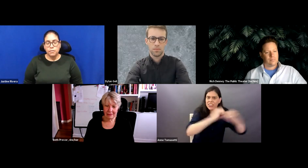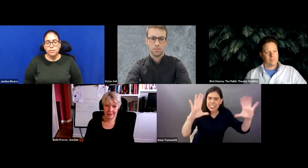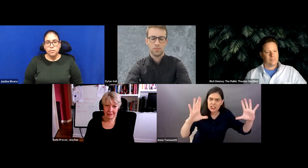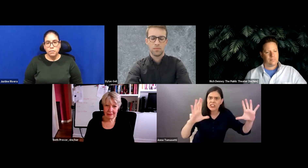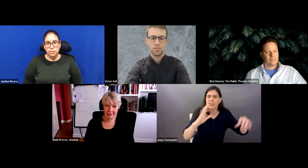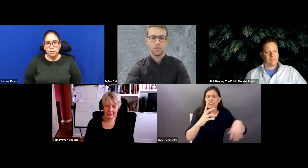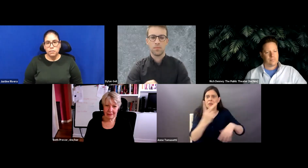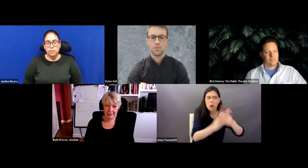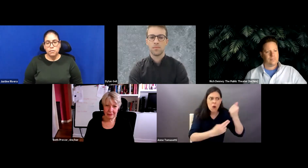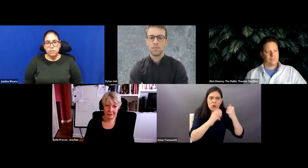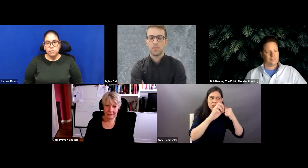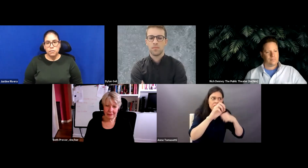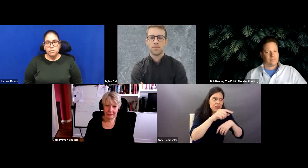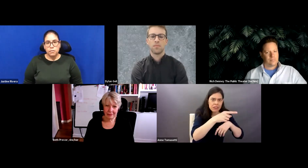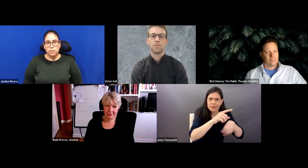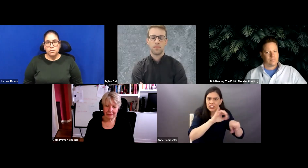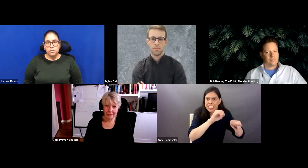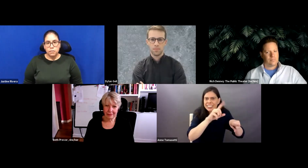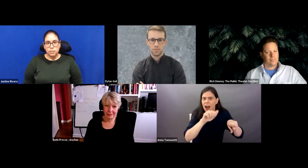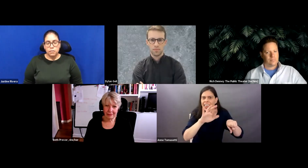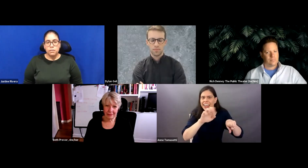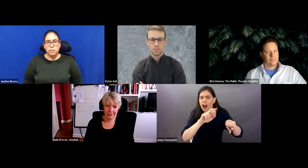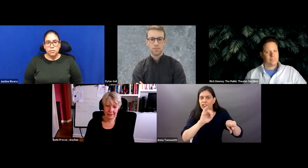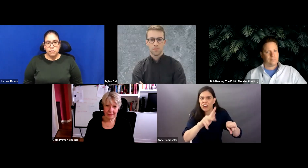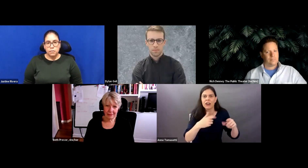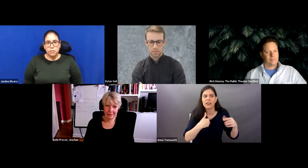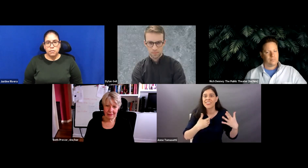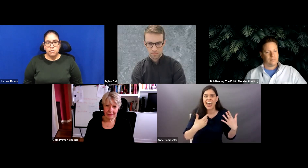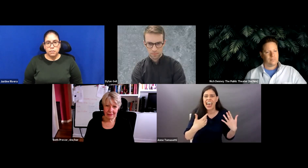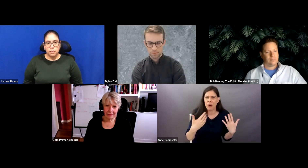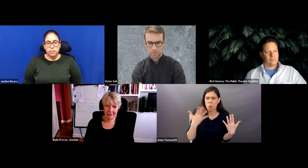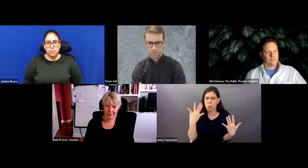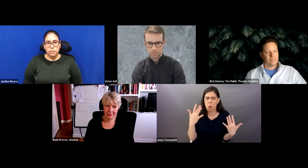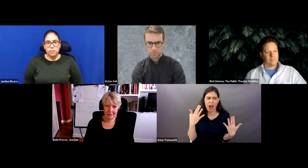had a vision, she had a solid vision, both Jessica and Eric